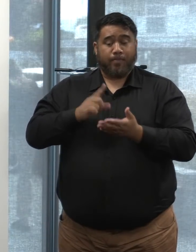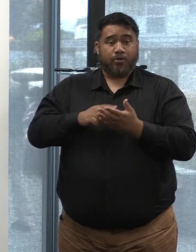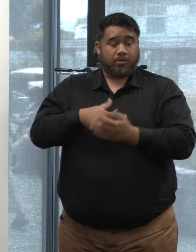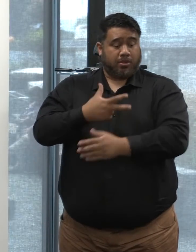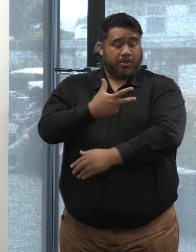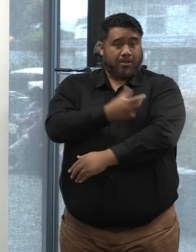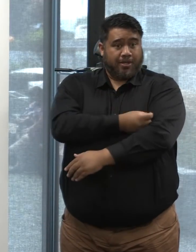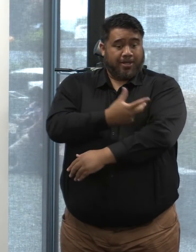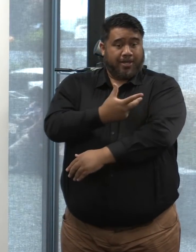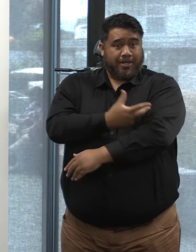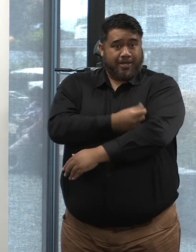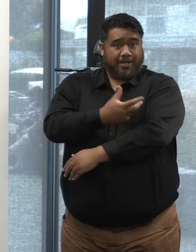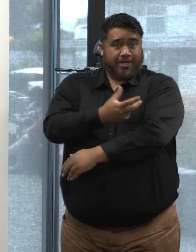Thank you, the original